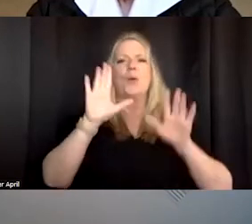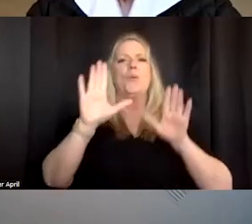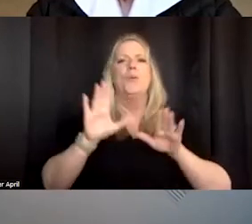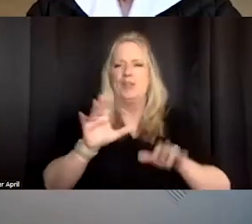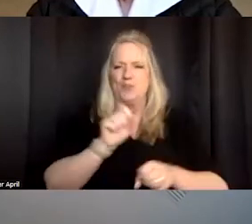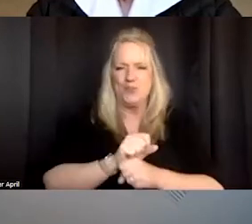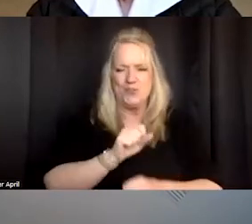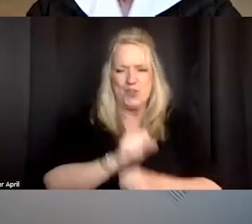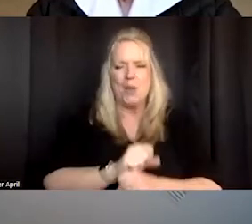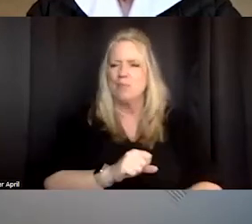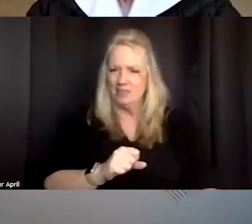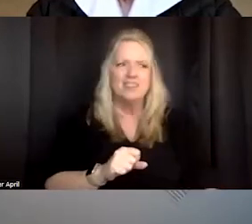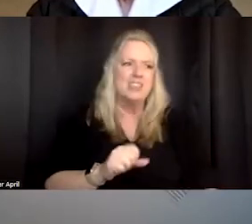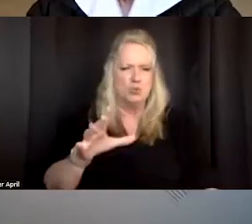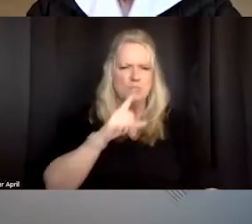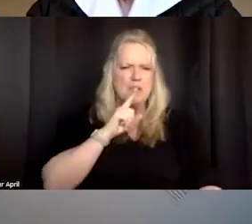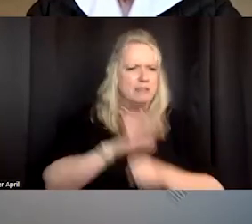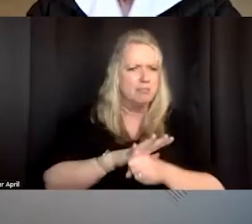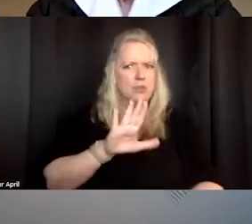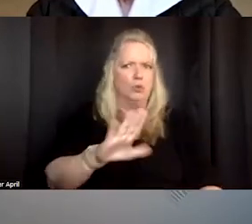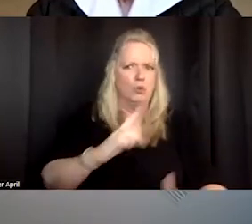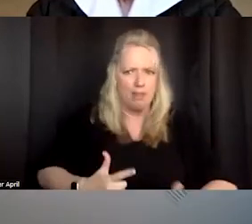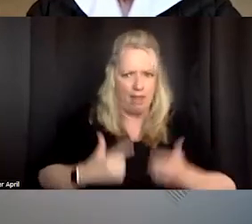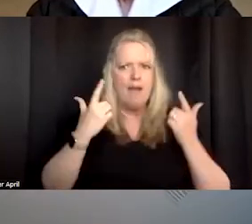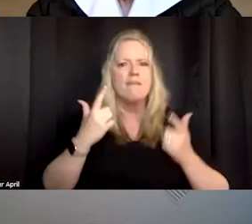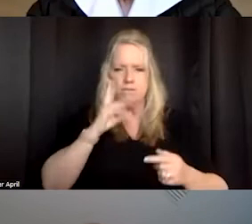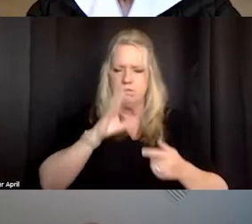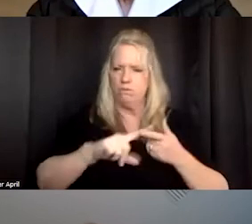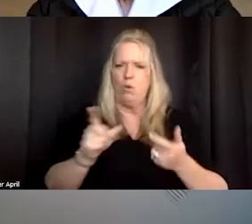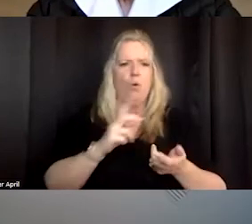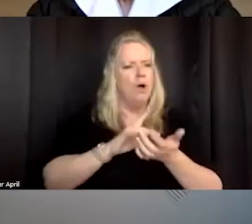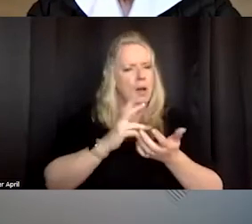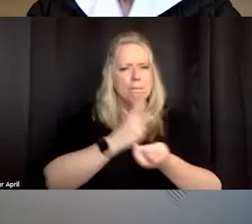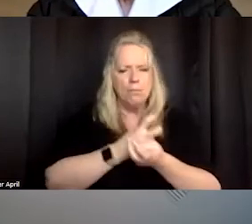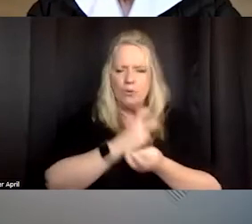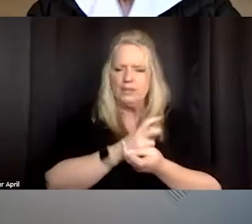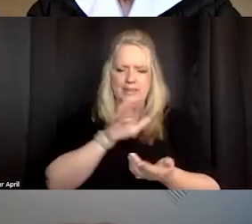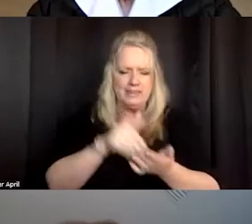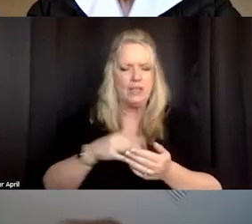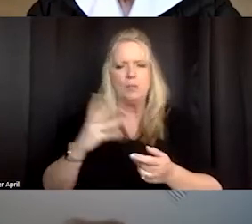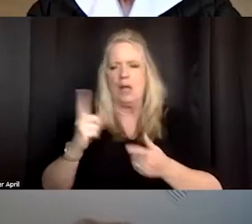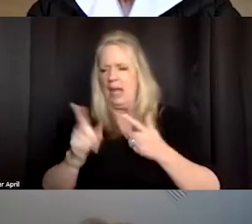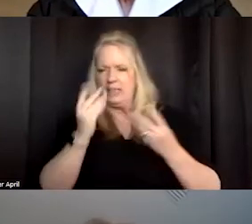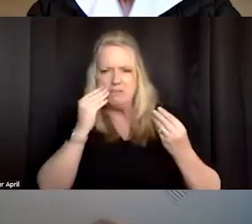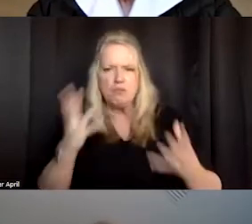HAS DONE, HAS REALLY DEDICATED HER LIFE TO POISON CENTERS AND POISON INFORMATION. SOME ONE ASKED A